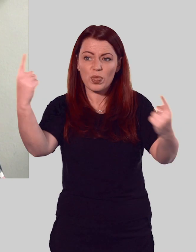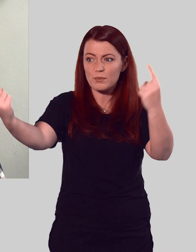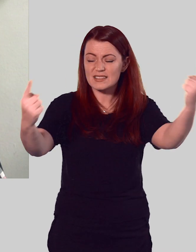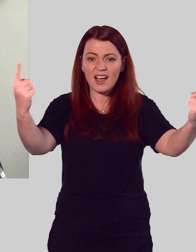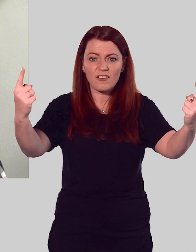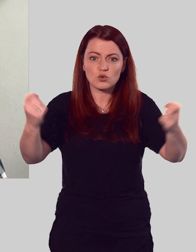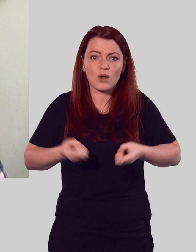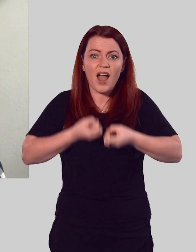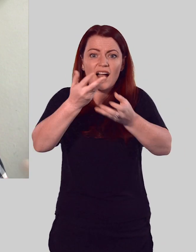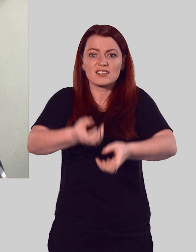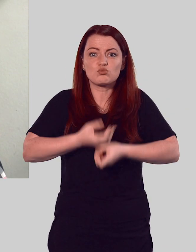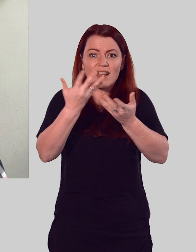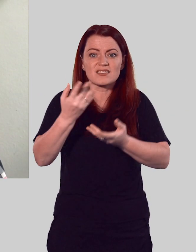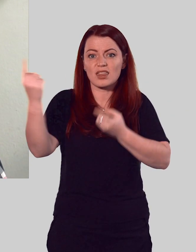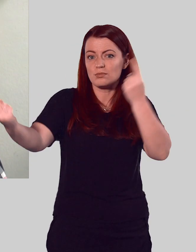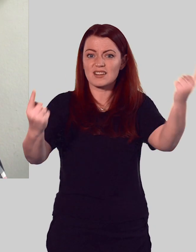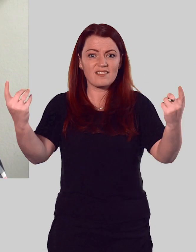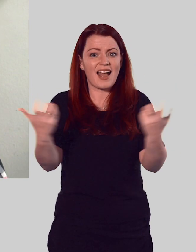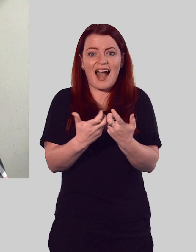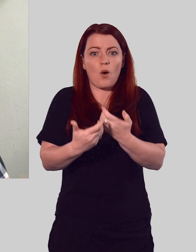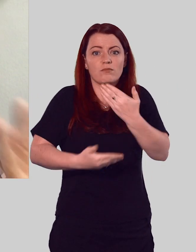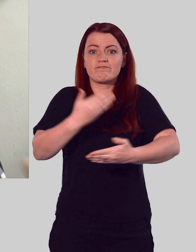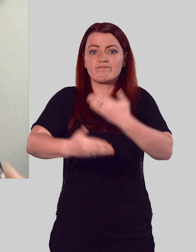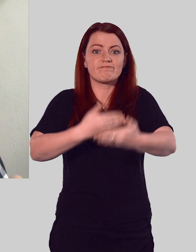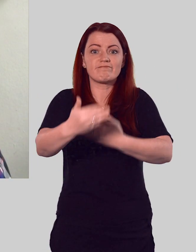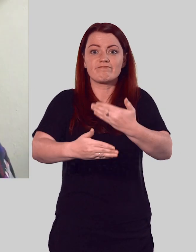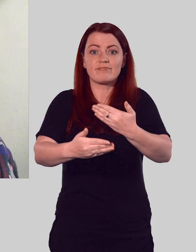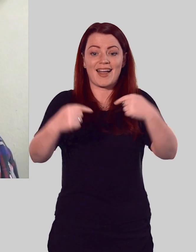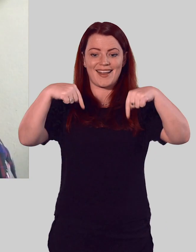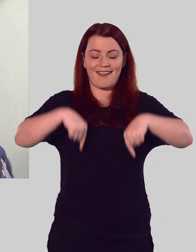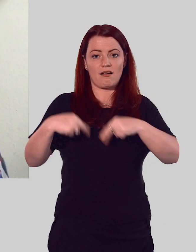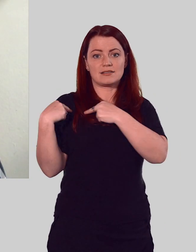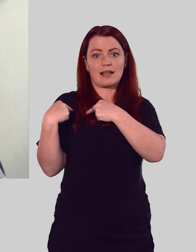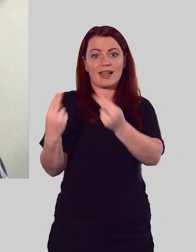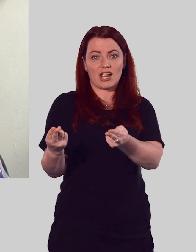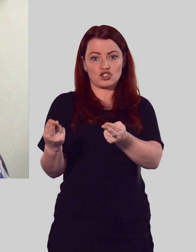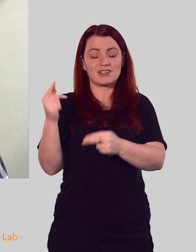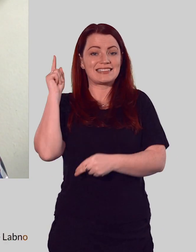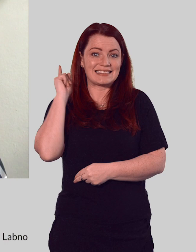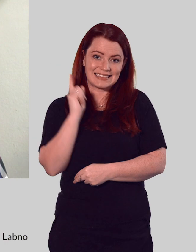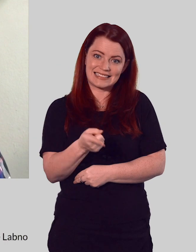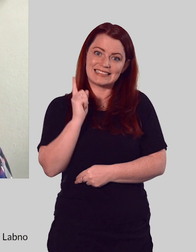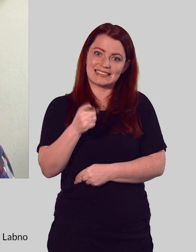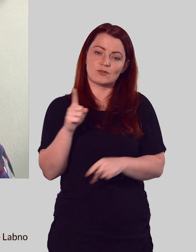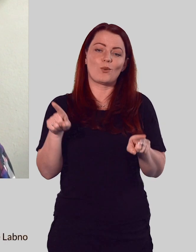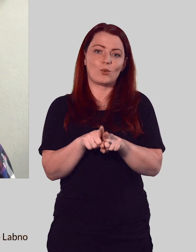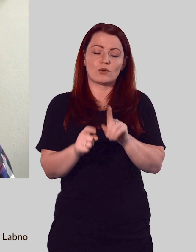and how they want to play and here in The Delegation these are also the moments where our